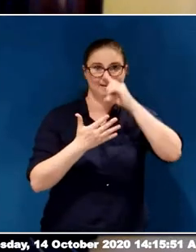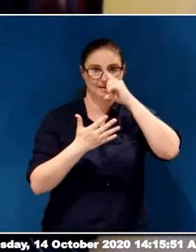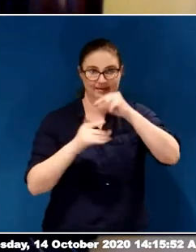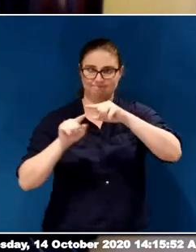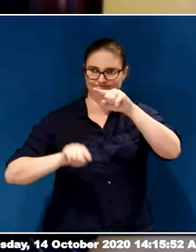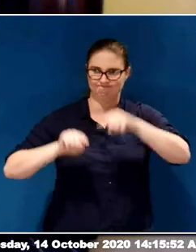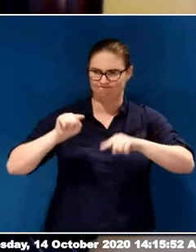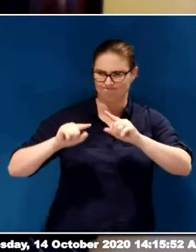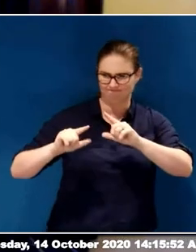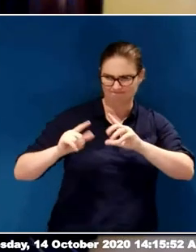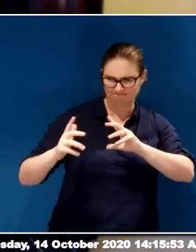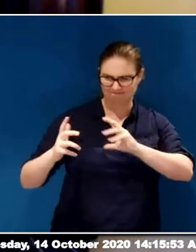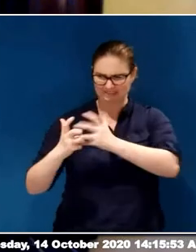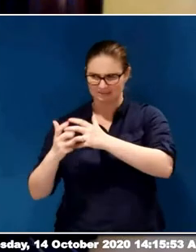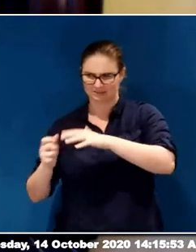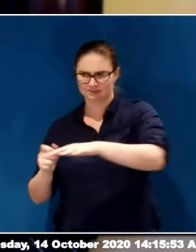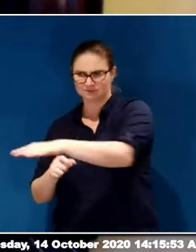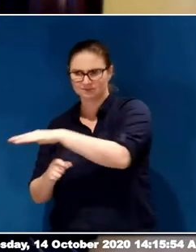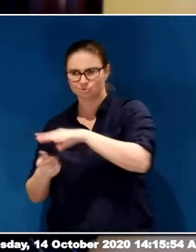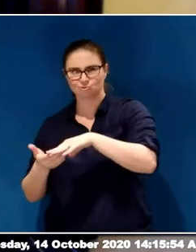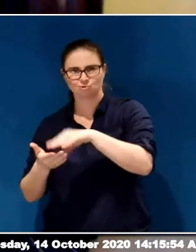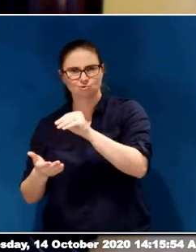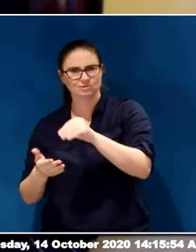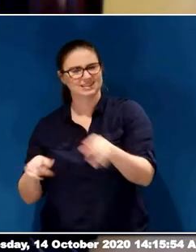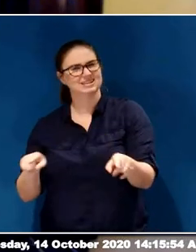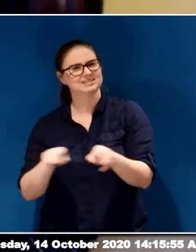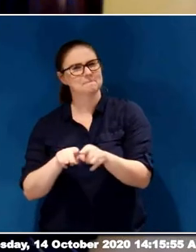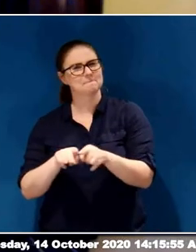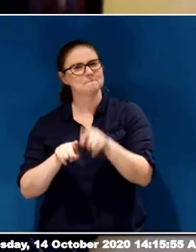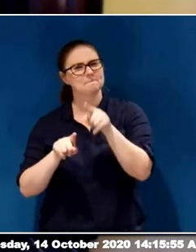Or, in fact, engaging in implementing reasonable adjustments.